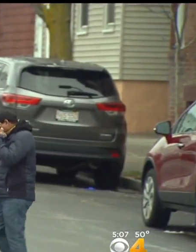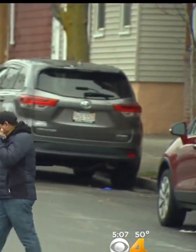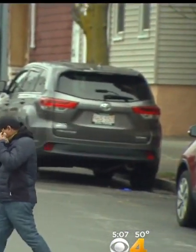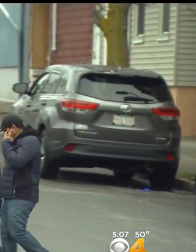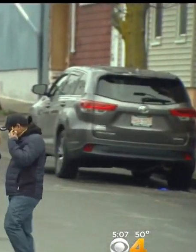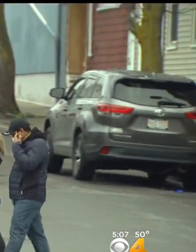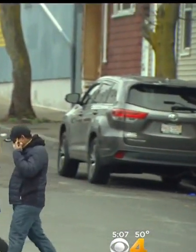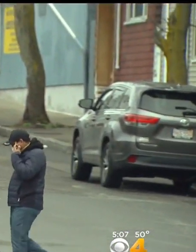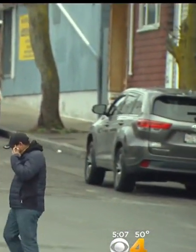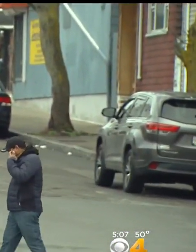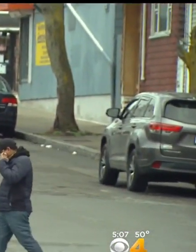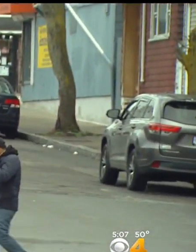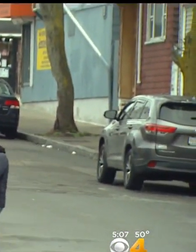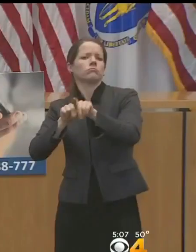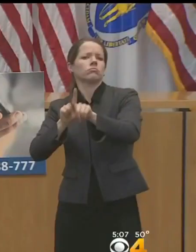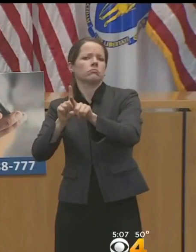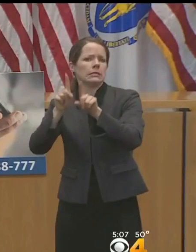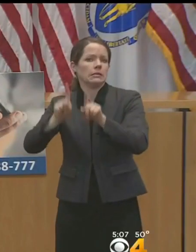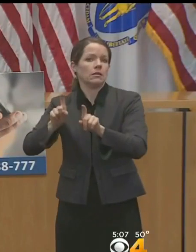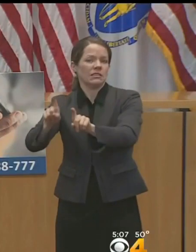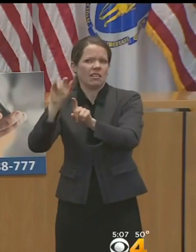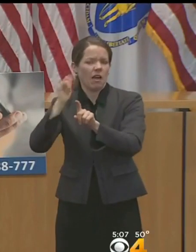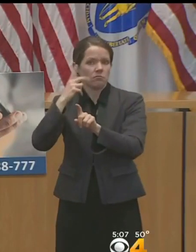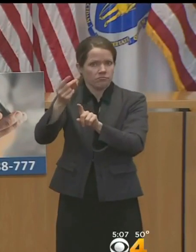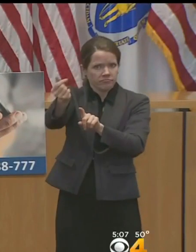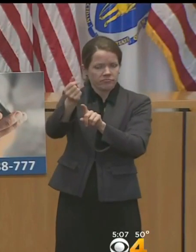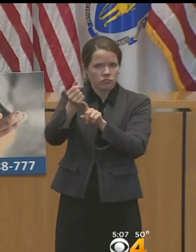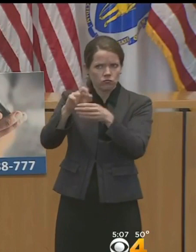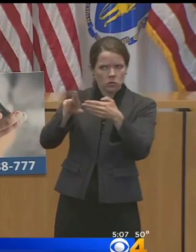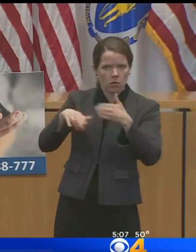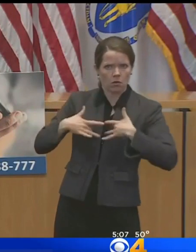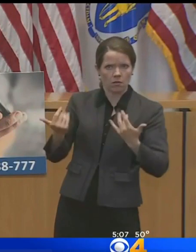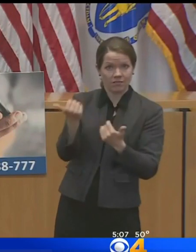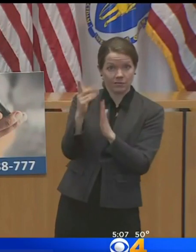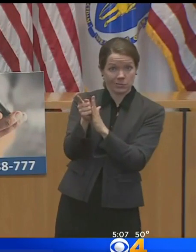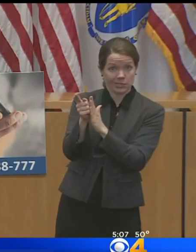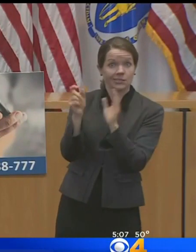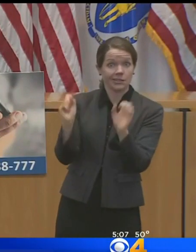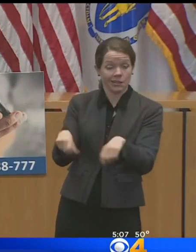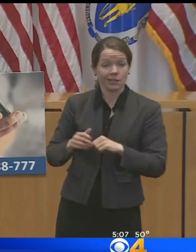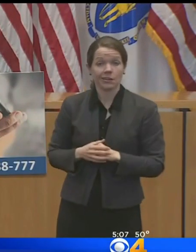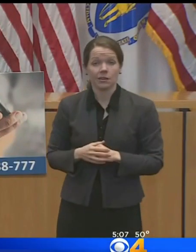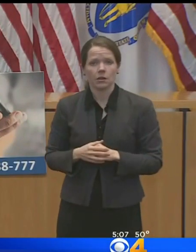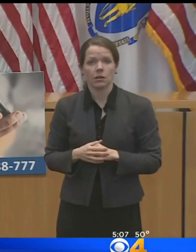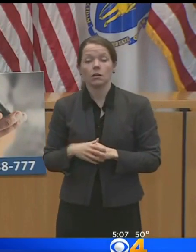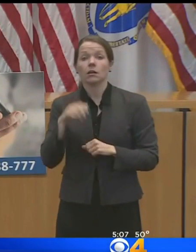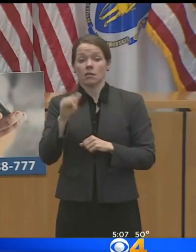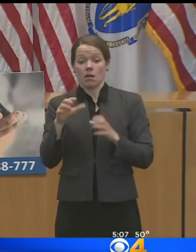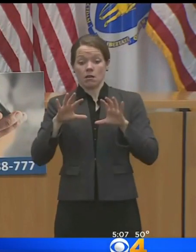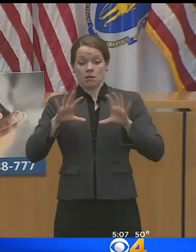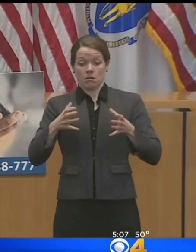WILL BE PUBLISHED, ADDING THAT MOST OF THE DATA COMES FROM PRIVATE LABS AND HOSPITALS, AND OFTEN INCOMPLETE.